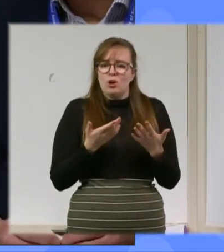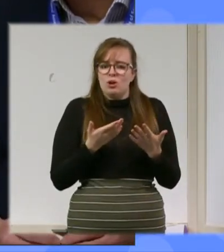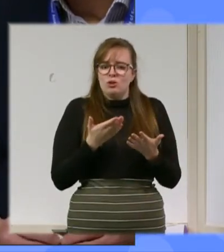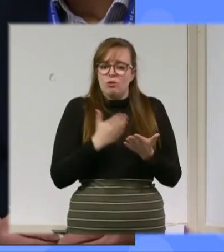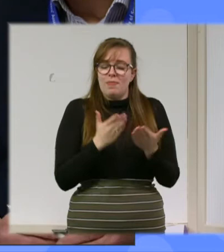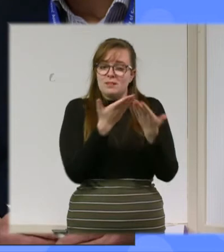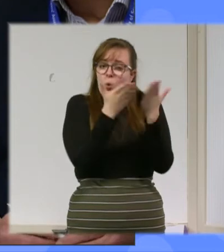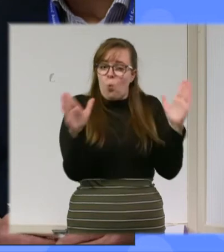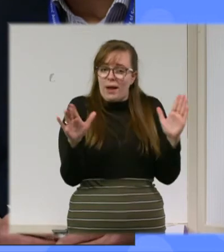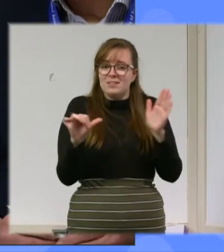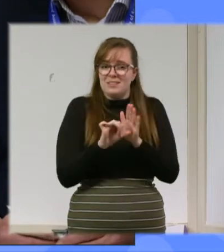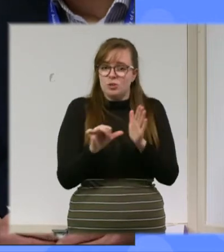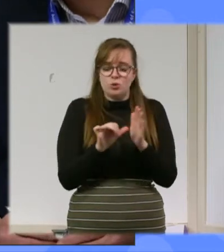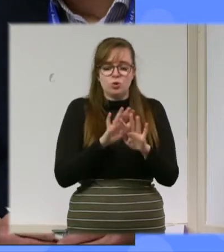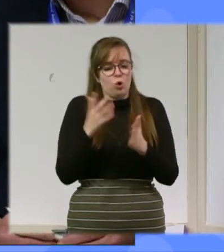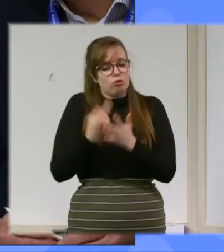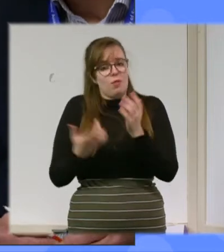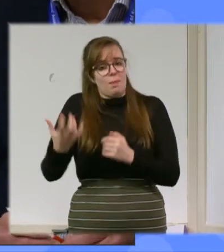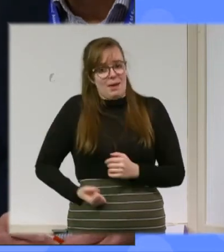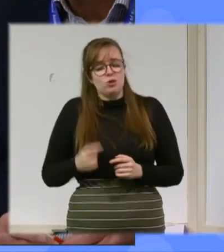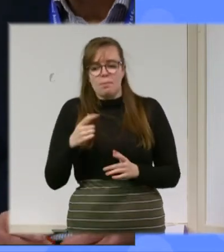issue than just the the pension issue but I agree with you on the pension